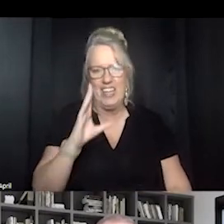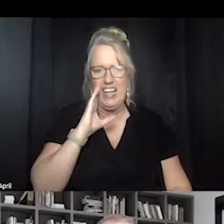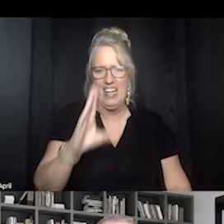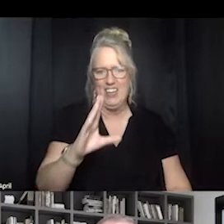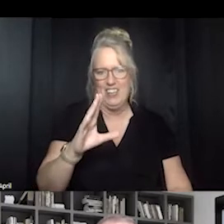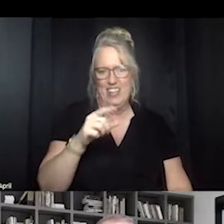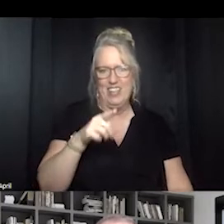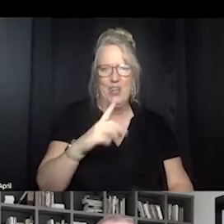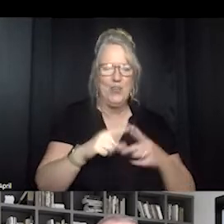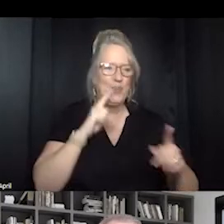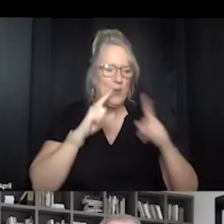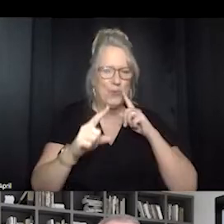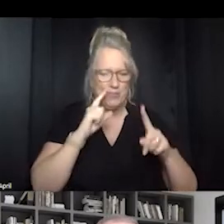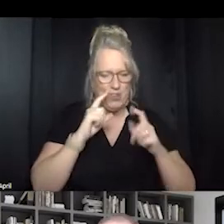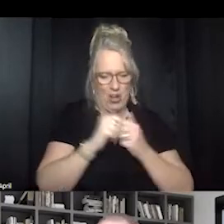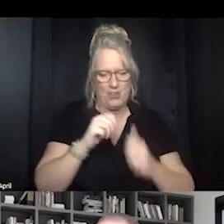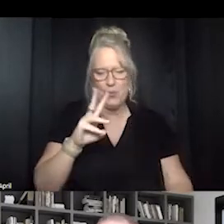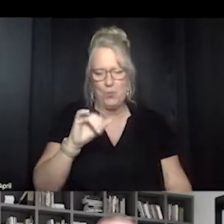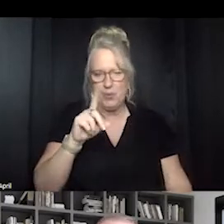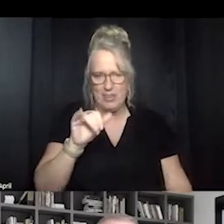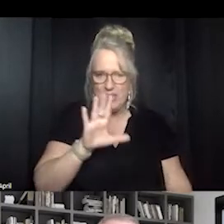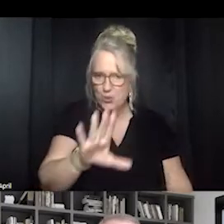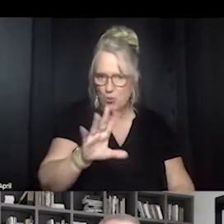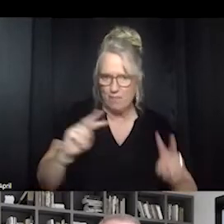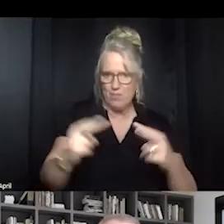WE HAVE TALKED TO WENDY. YOUR VIEW OF THIS, ERICA, ANSWER IS?